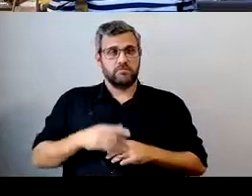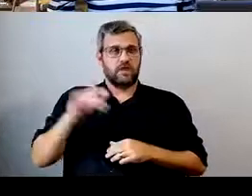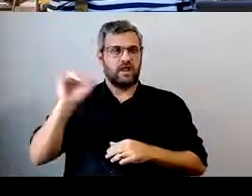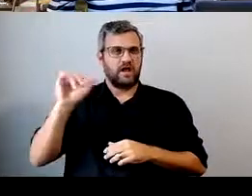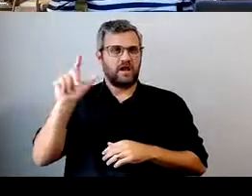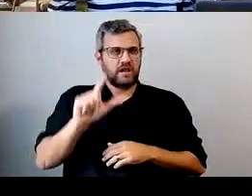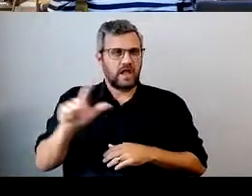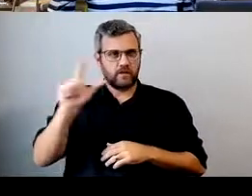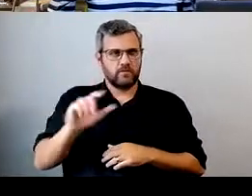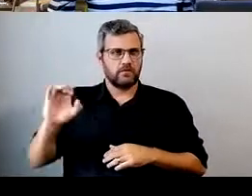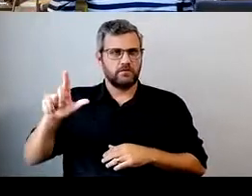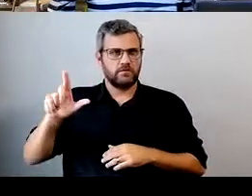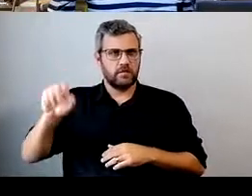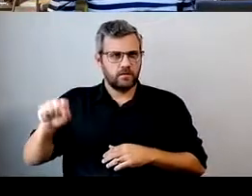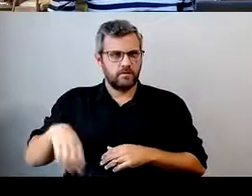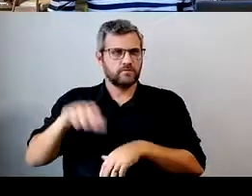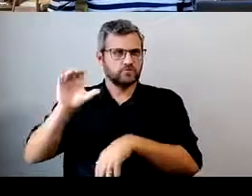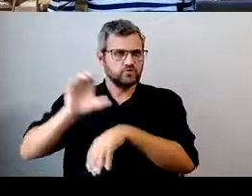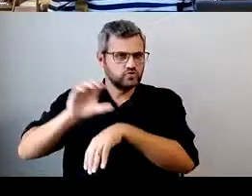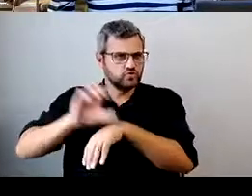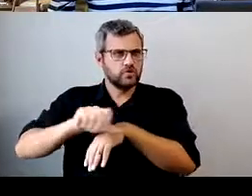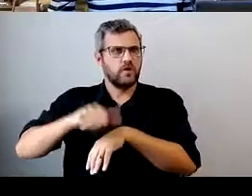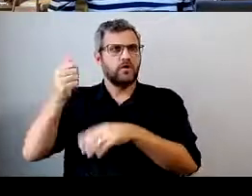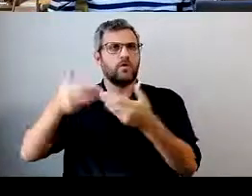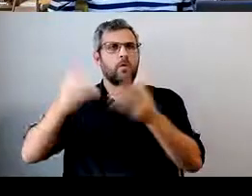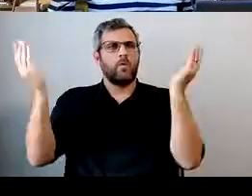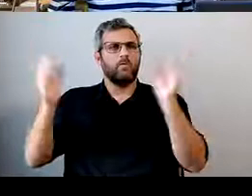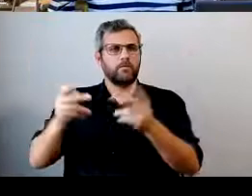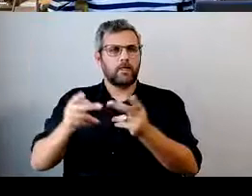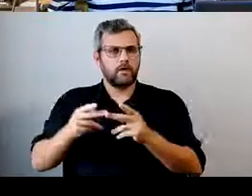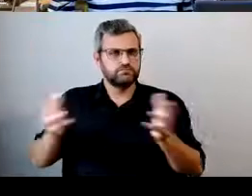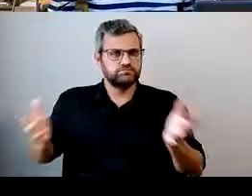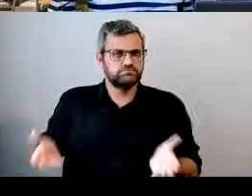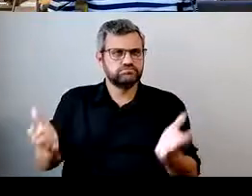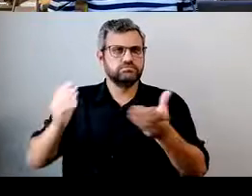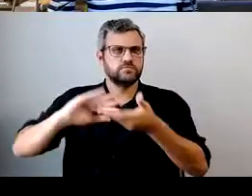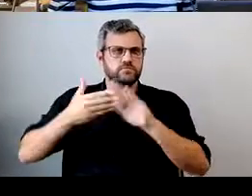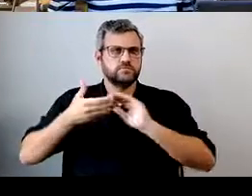clubs, churches, other public spaces that promote community inclusion to the fullest.